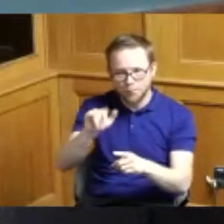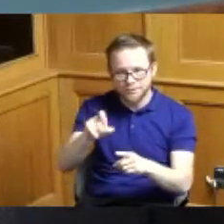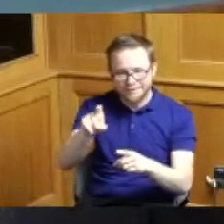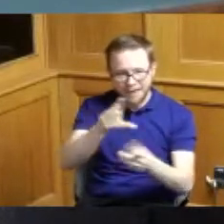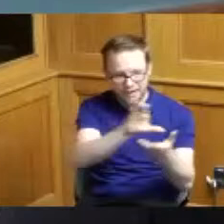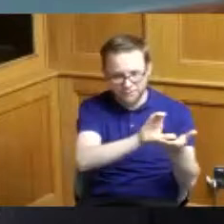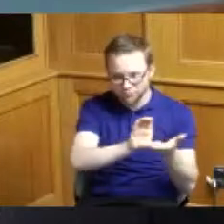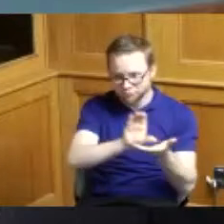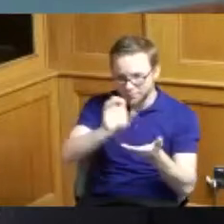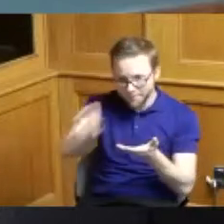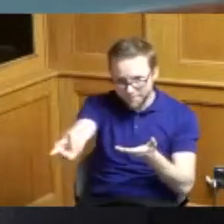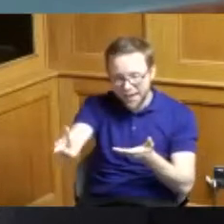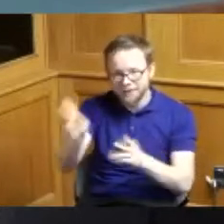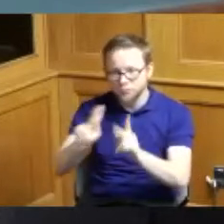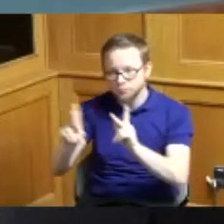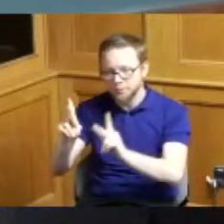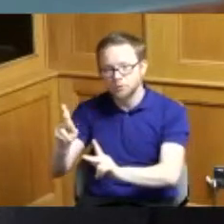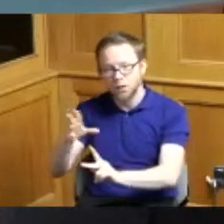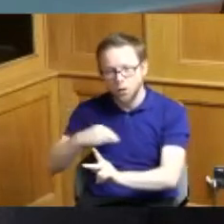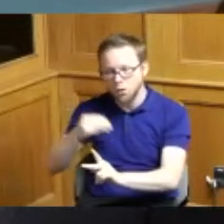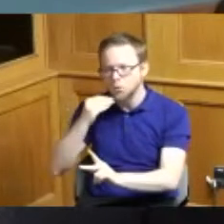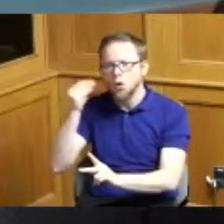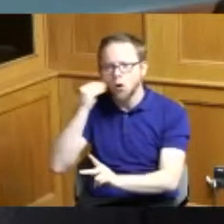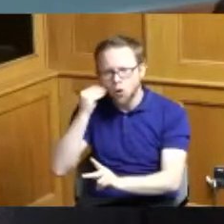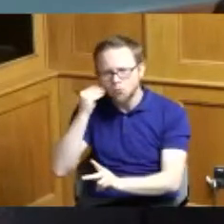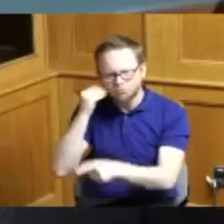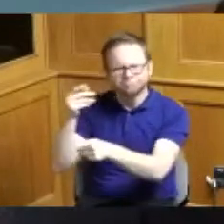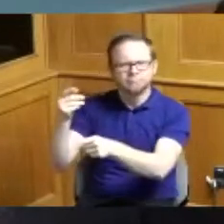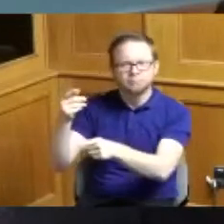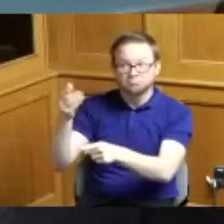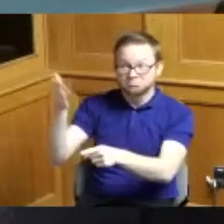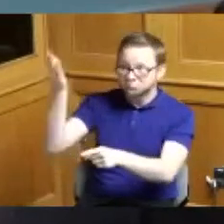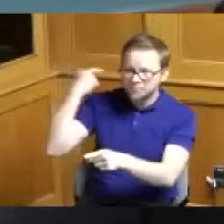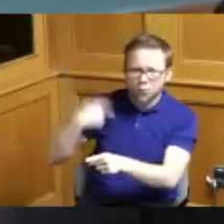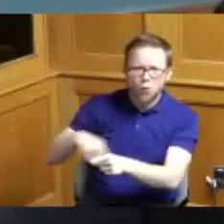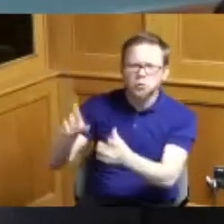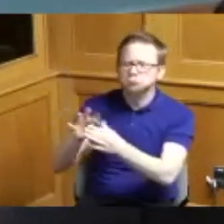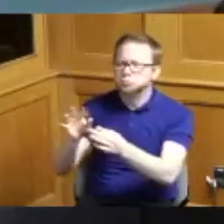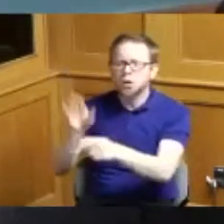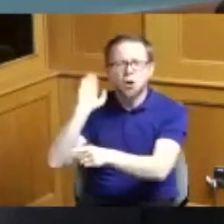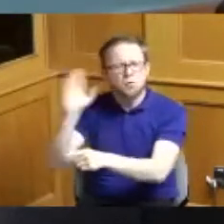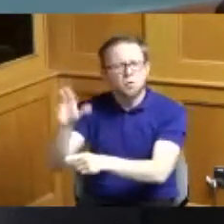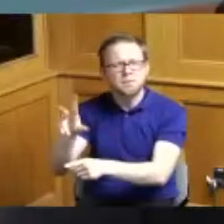they were going to get 30 percent every year we did it one time but if we use up all the money